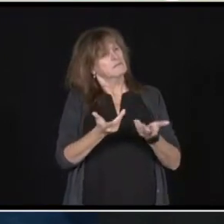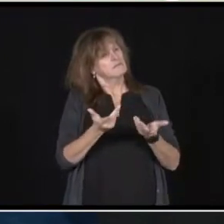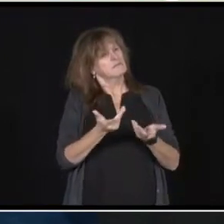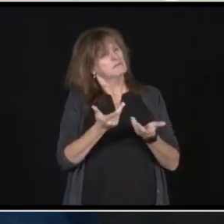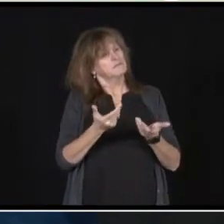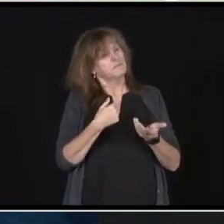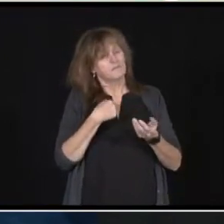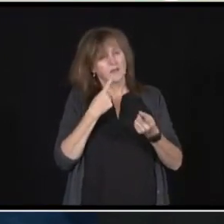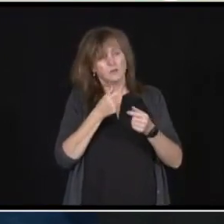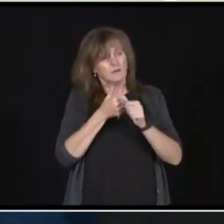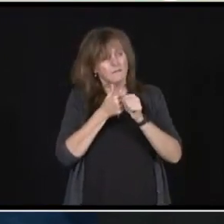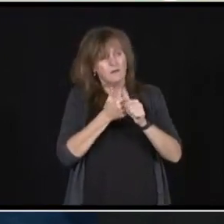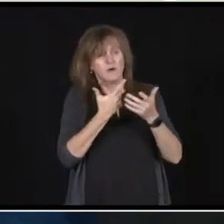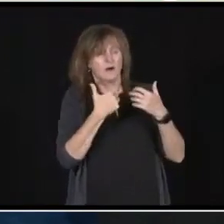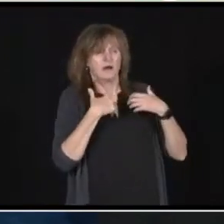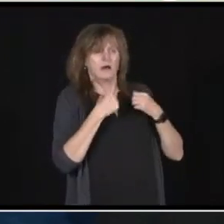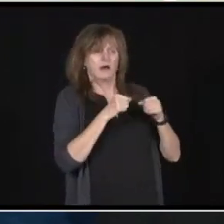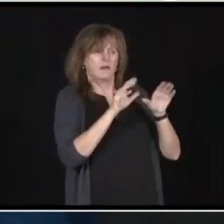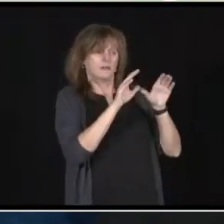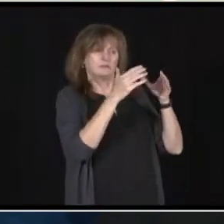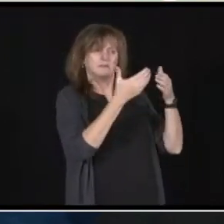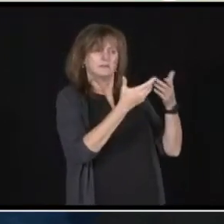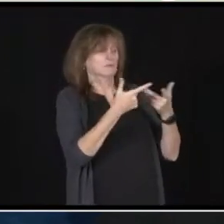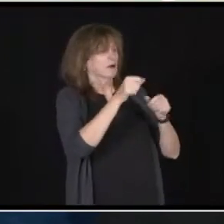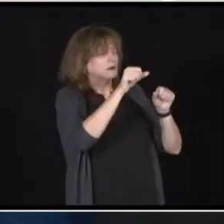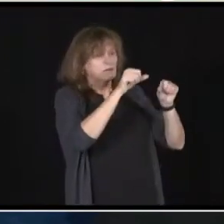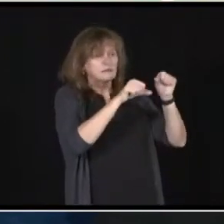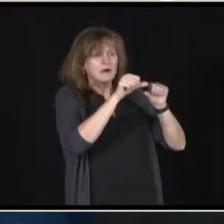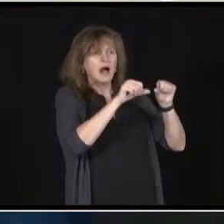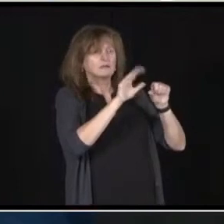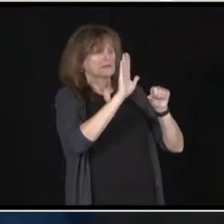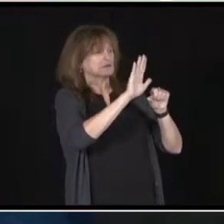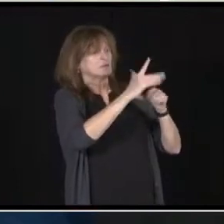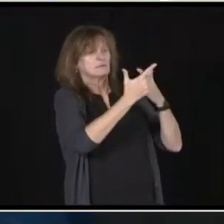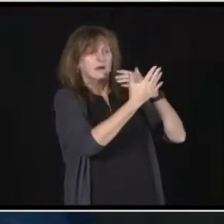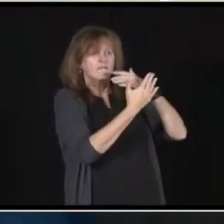But I will always, always follow the advice of the healthy, the scientists, the experts